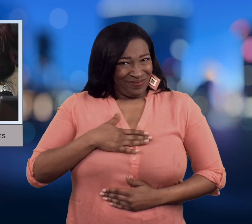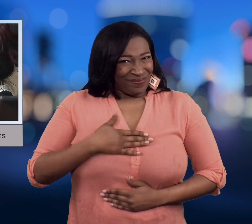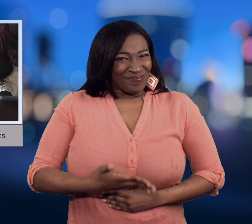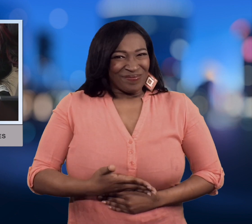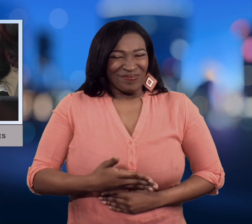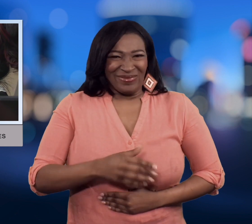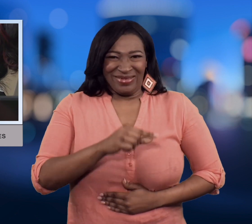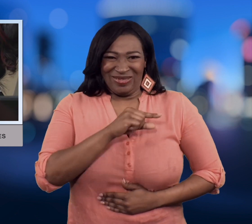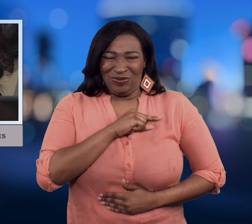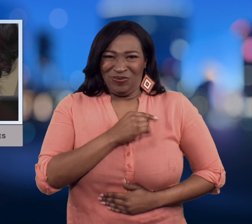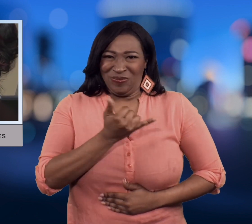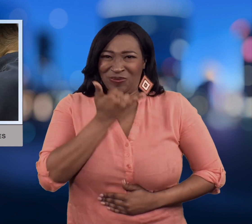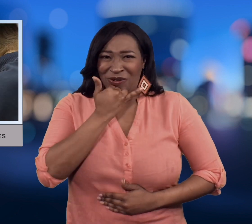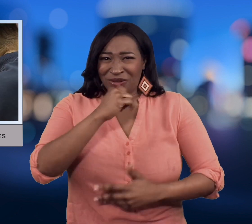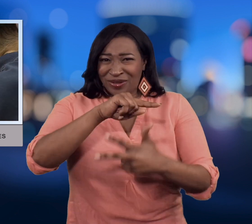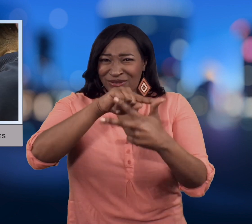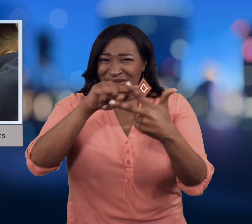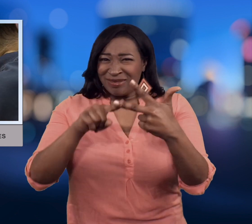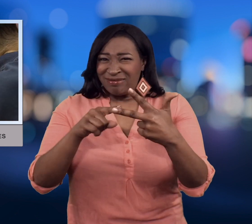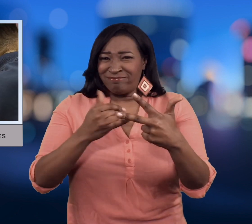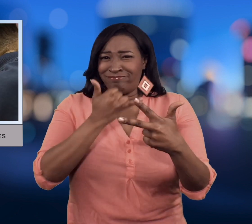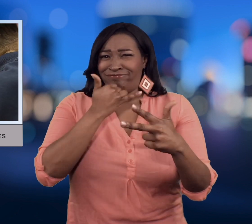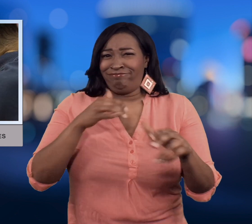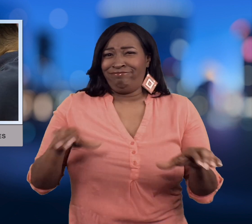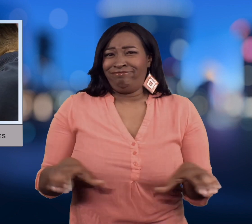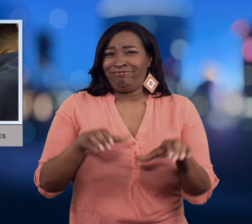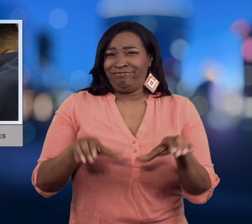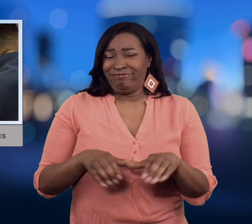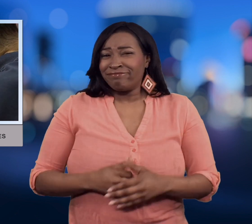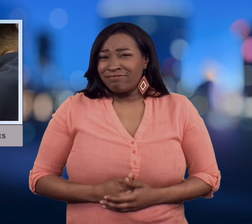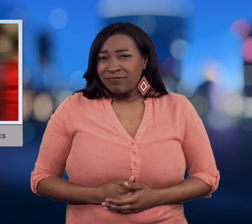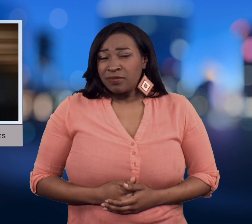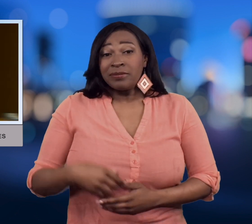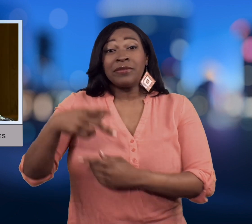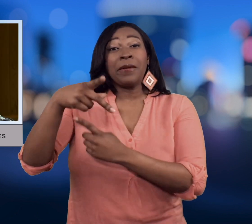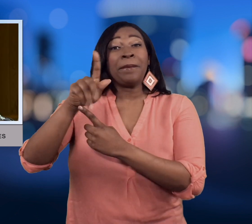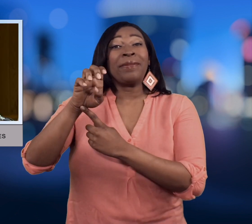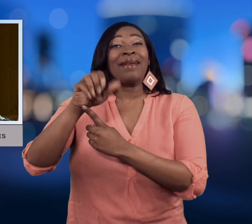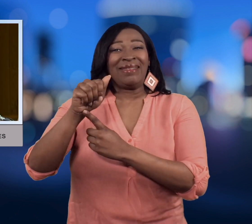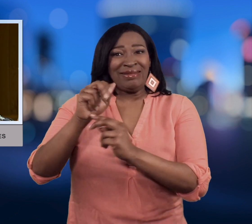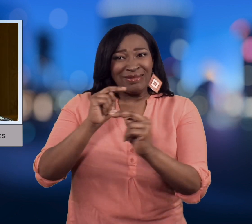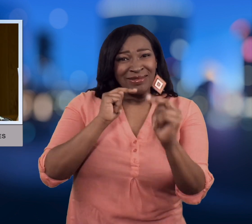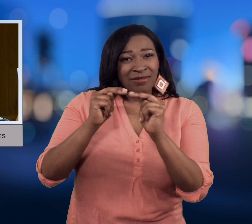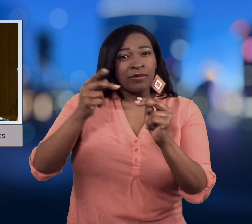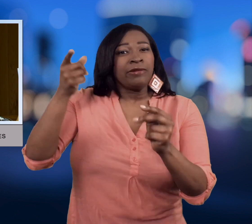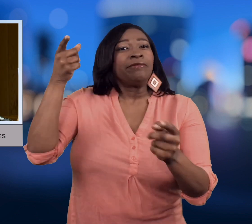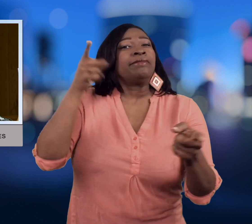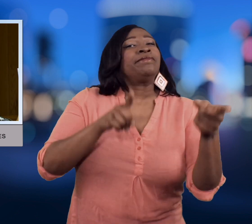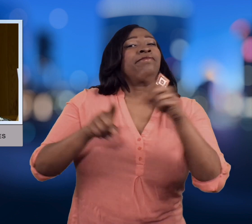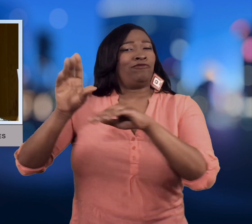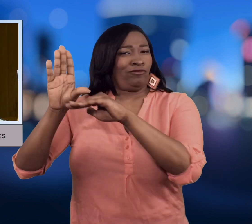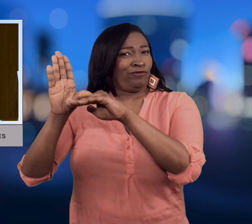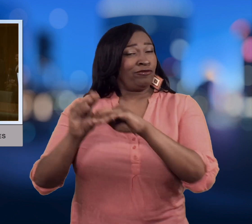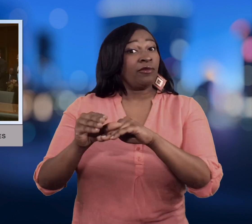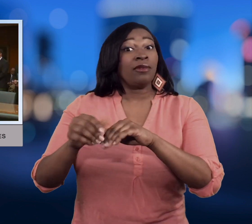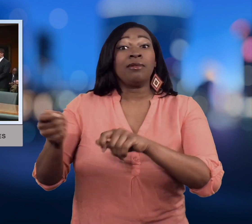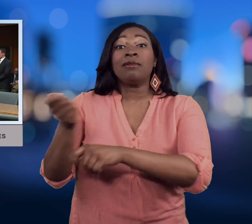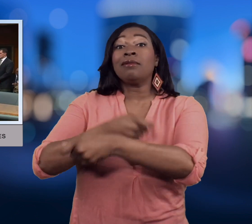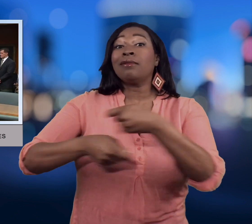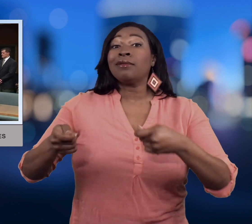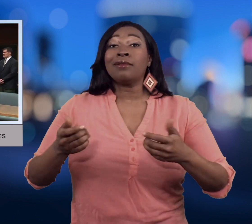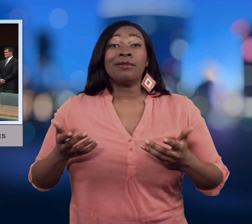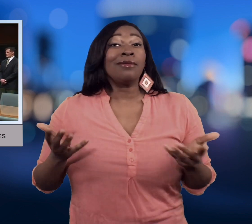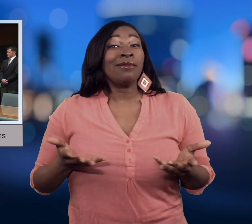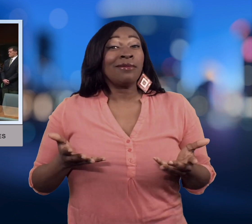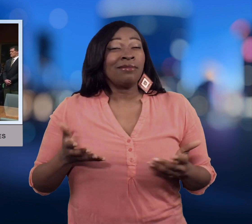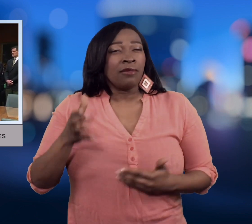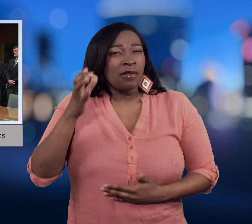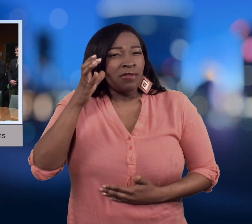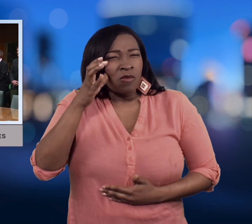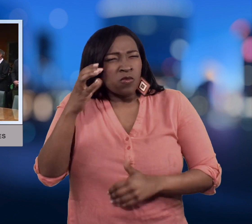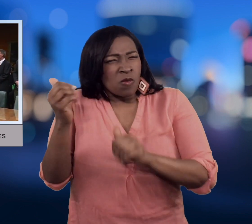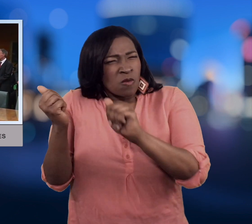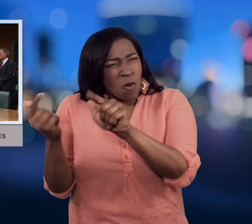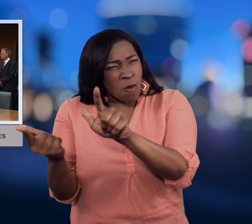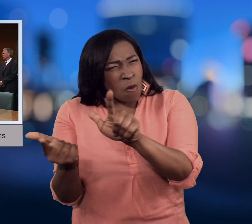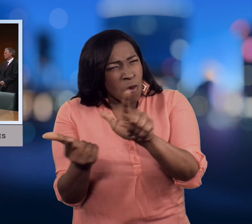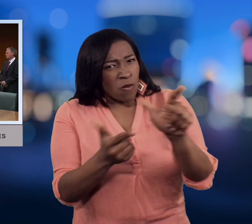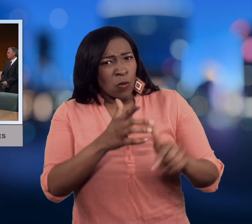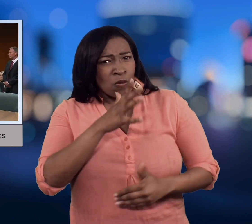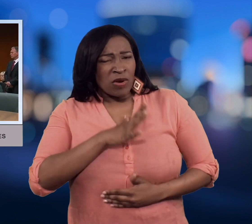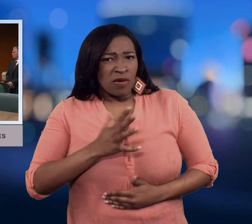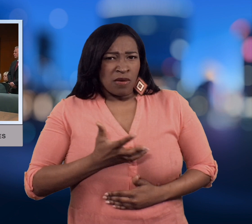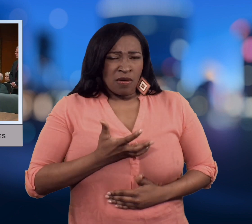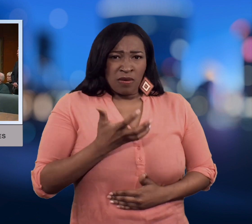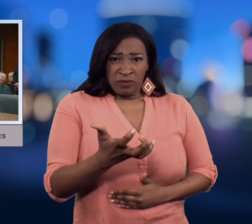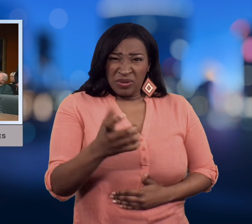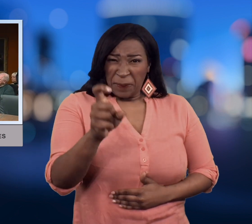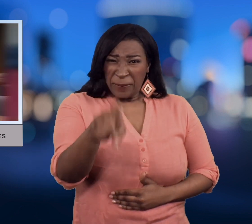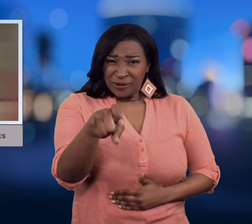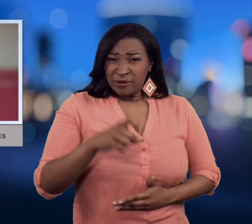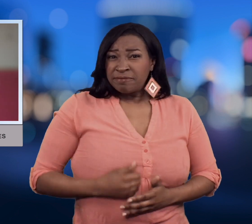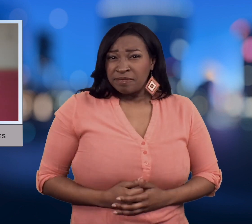He must listen to all of them as part of his guilty plea to three counts of criminal sexual